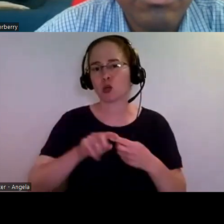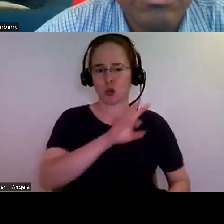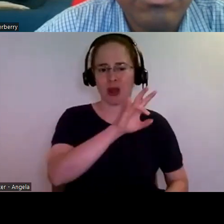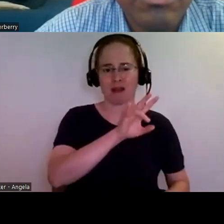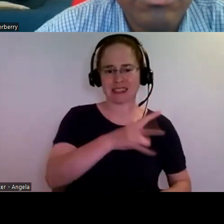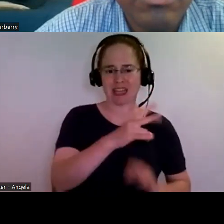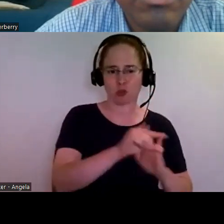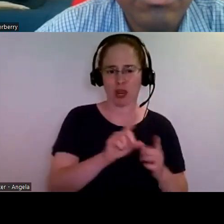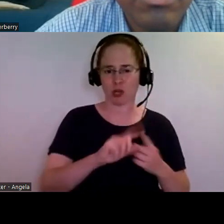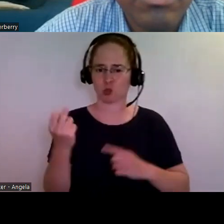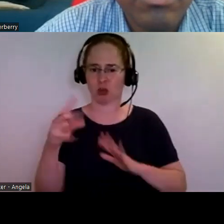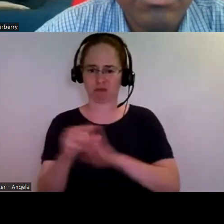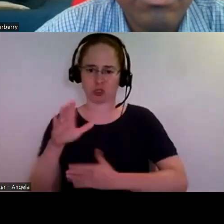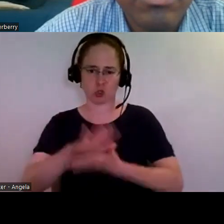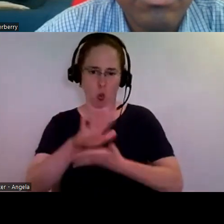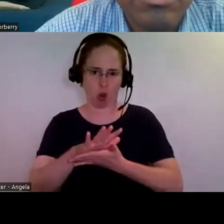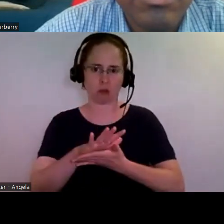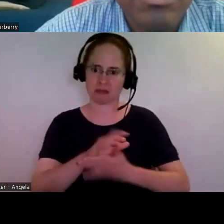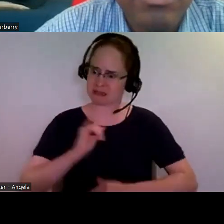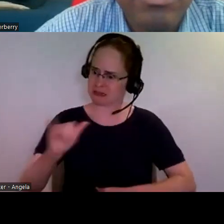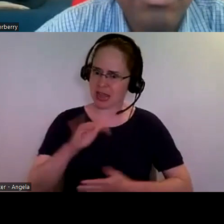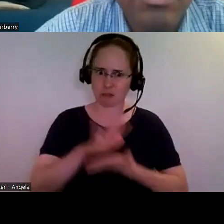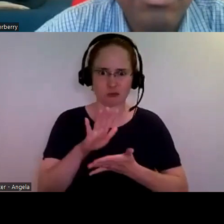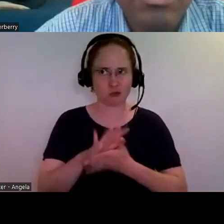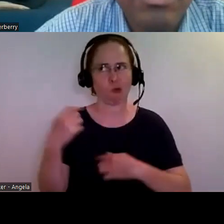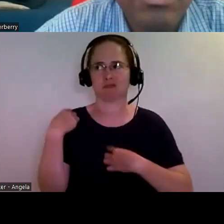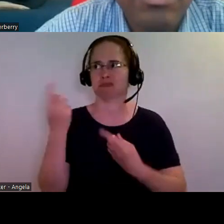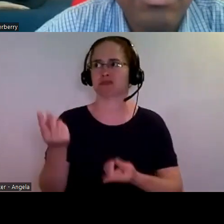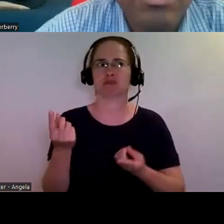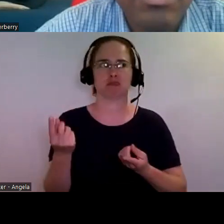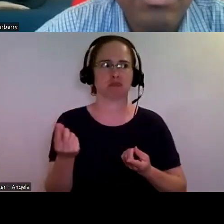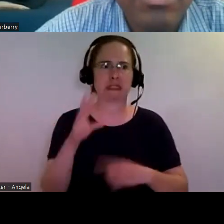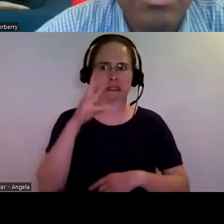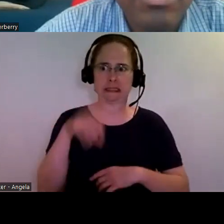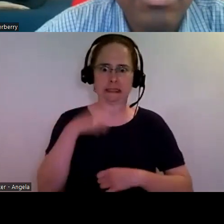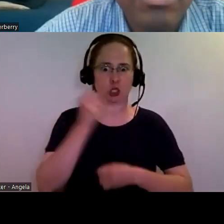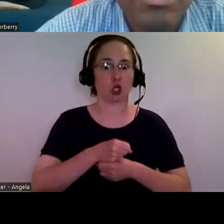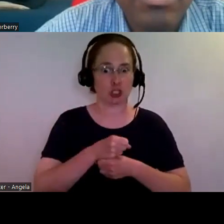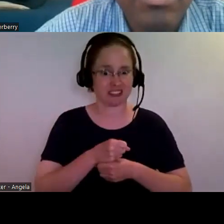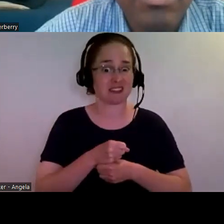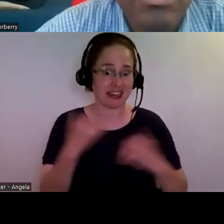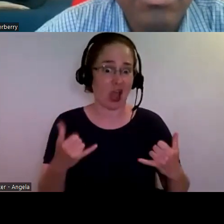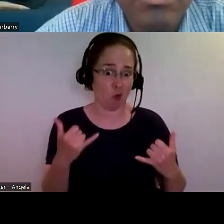school. So, I've been going to the same school for six years at this point, which is a really